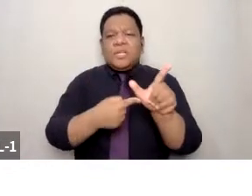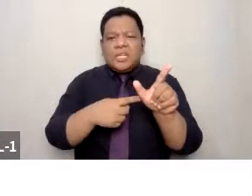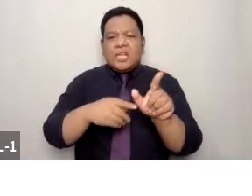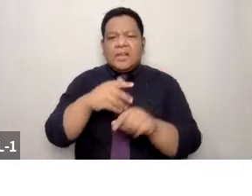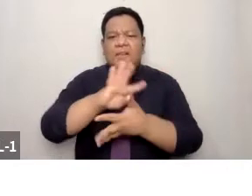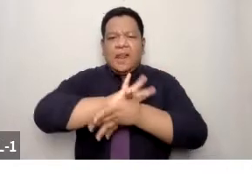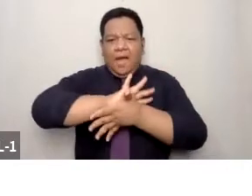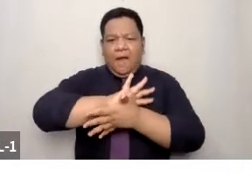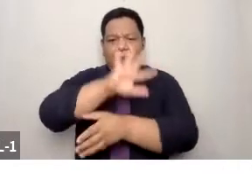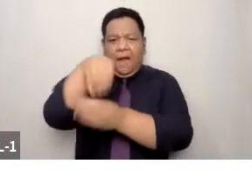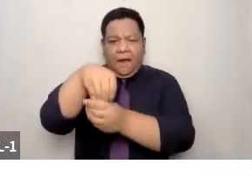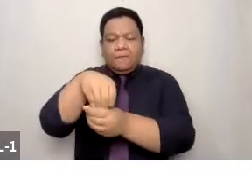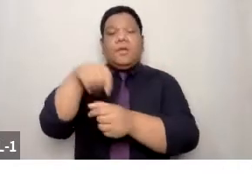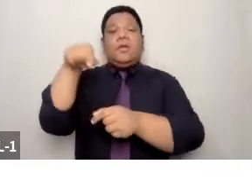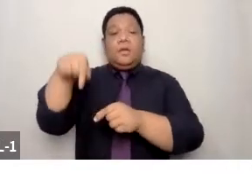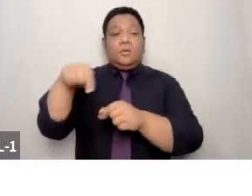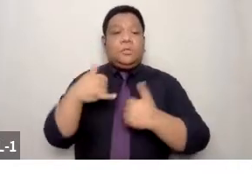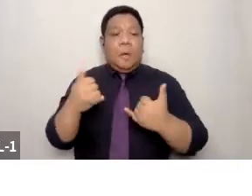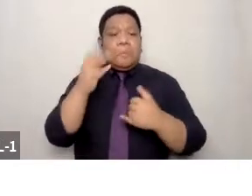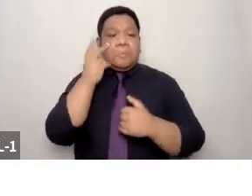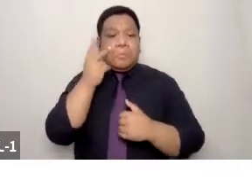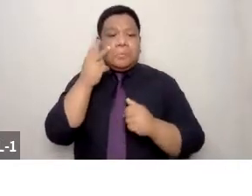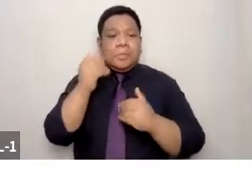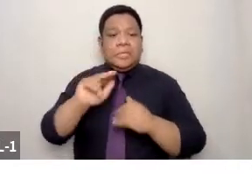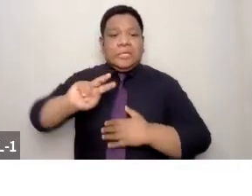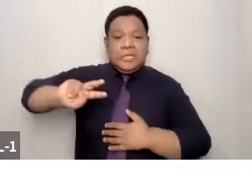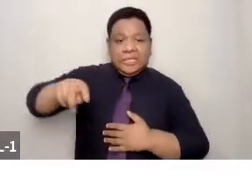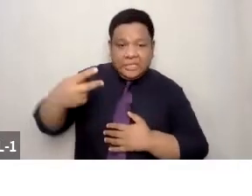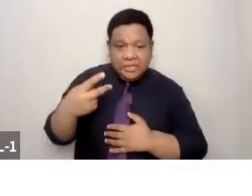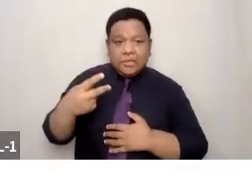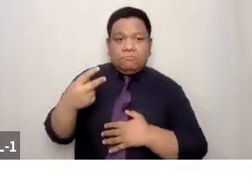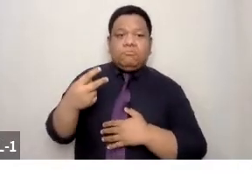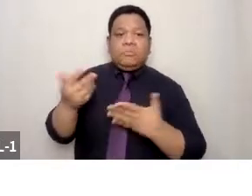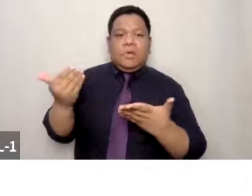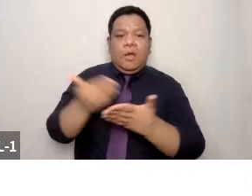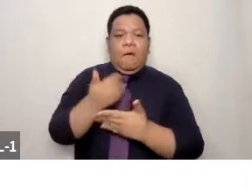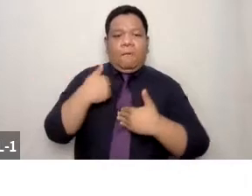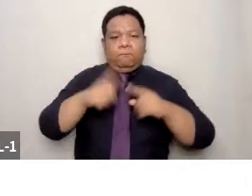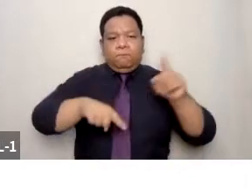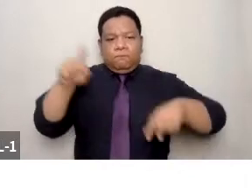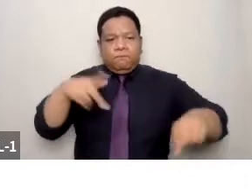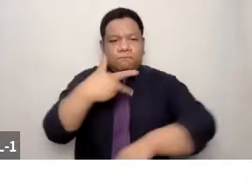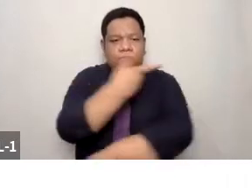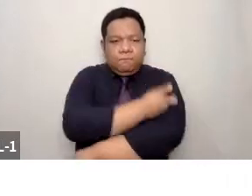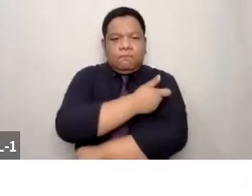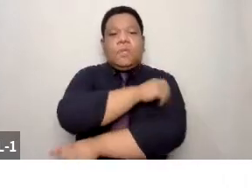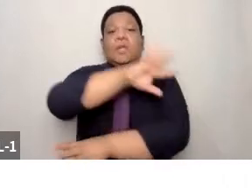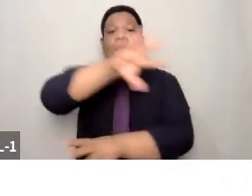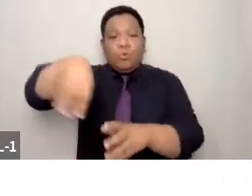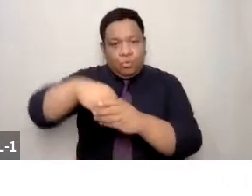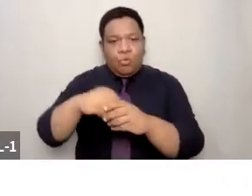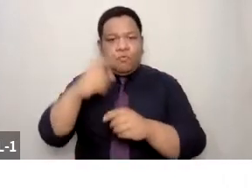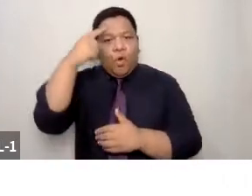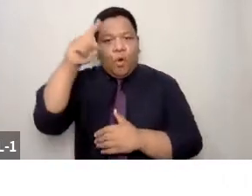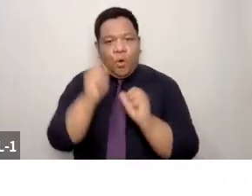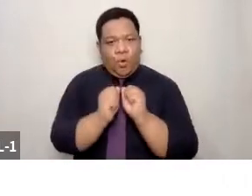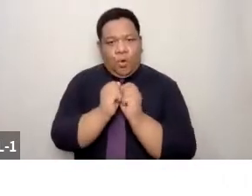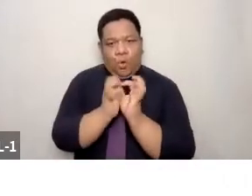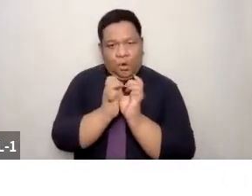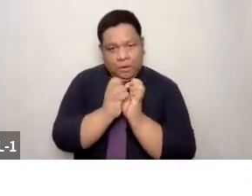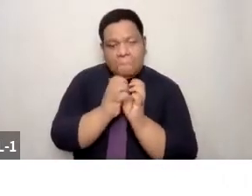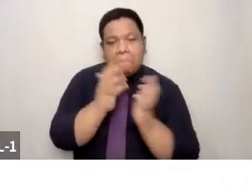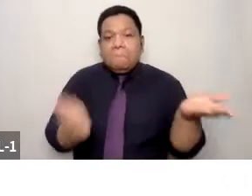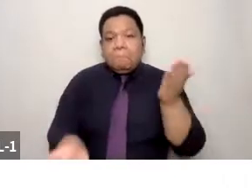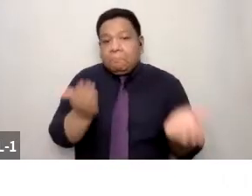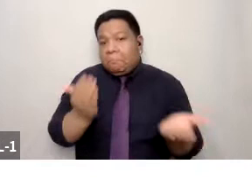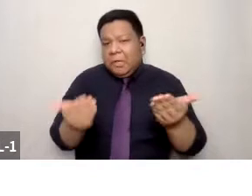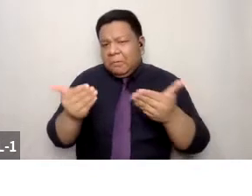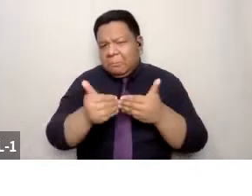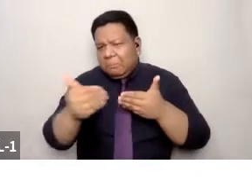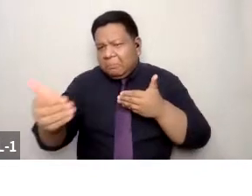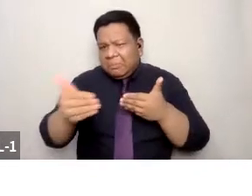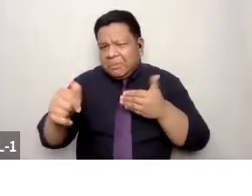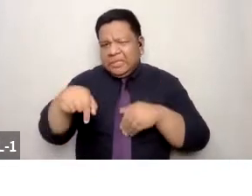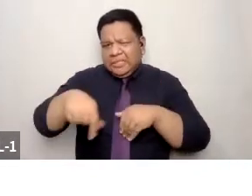We are looking at second generation multivalent vaccines that will include prevalent variants maybe by late this year or early next year.